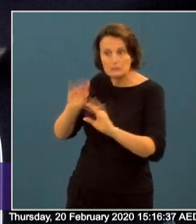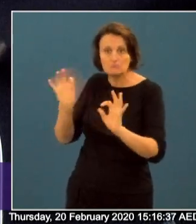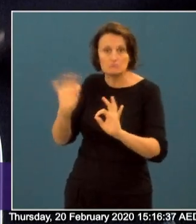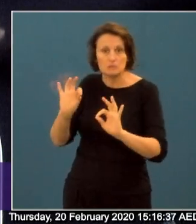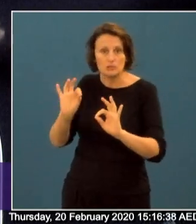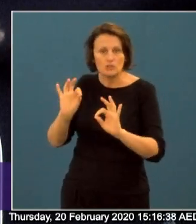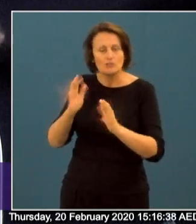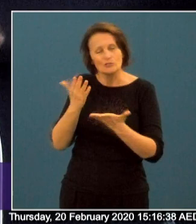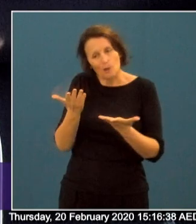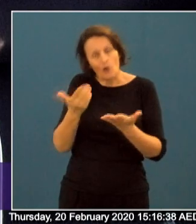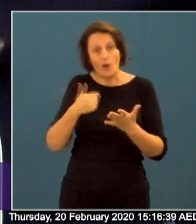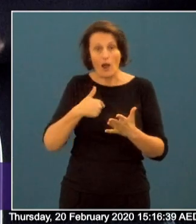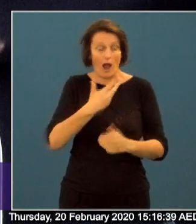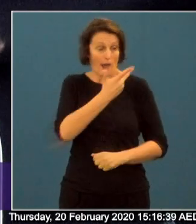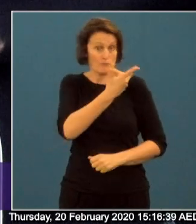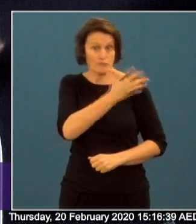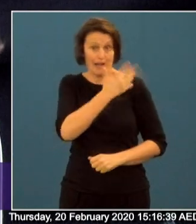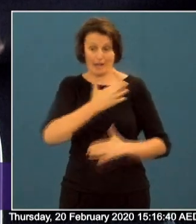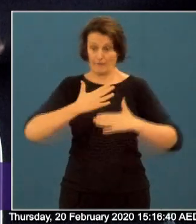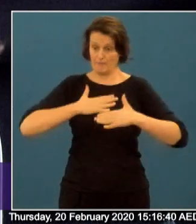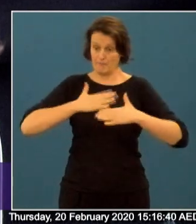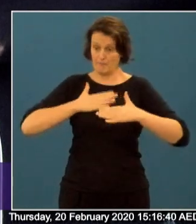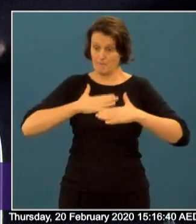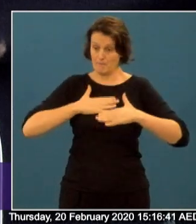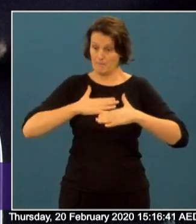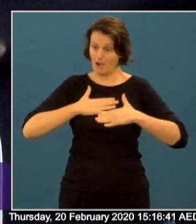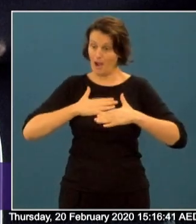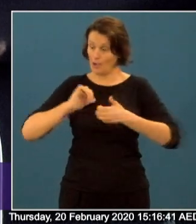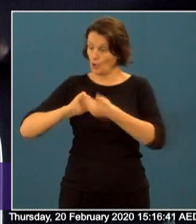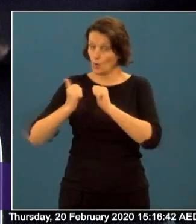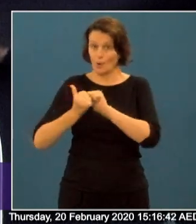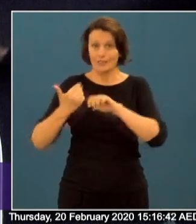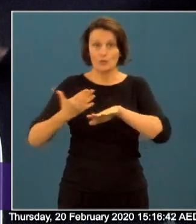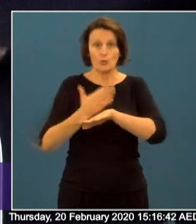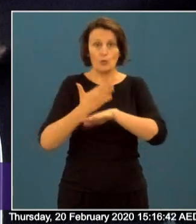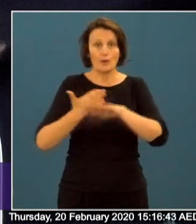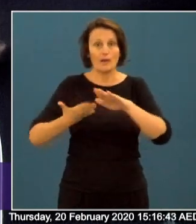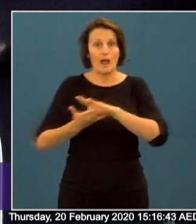So I'm proud of my rehabilitation colleagues, because they not only have a reasonably well developed curricula, they've also had